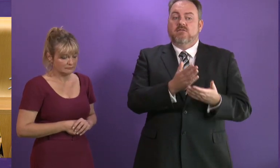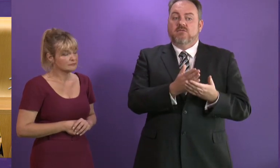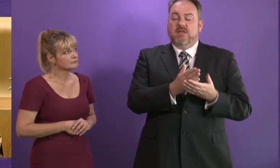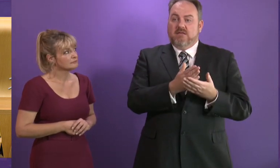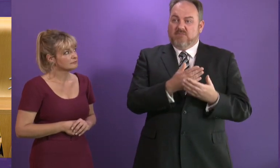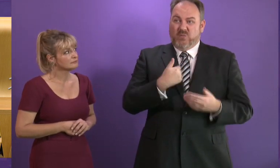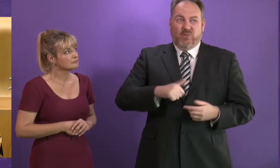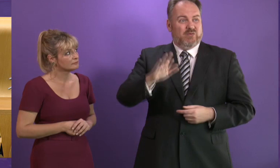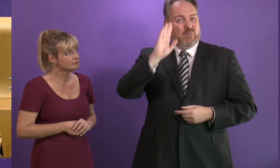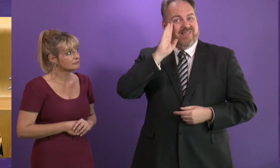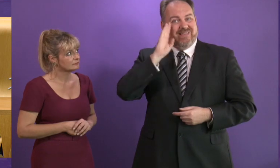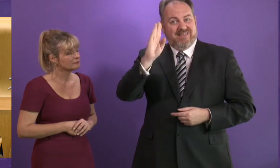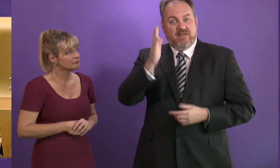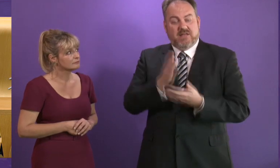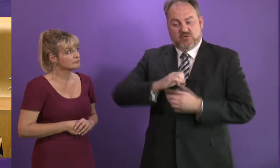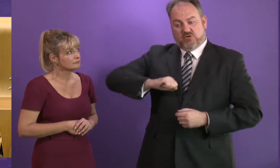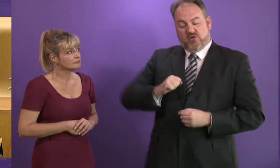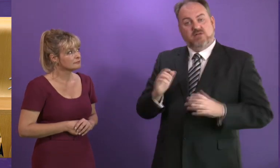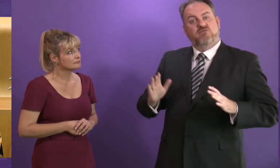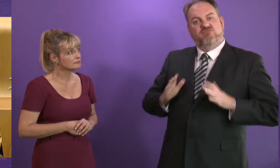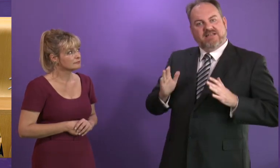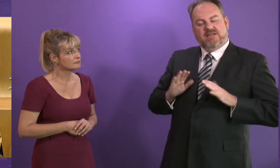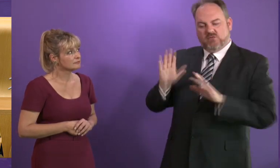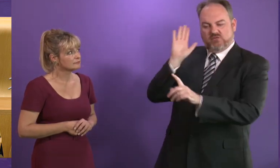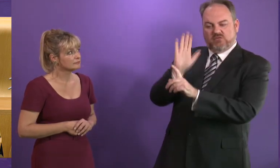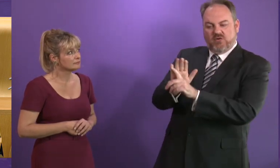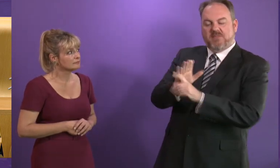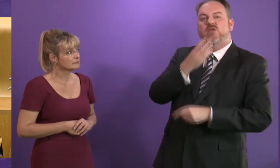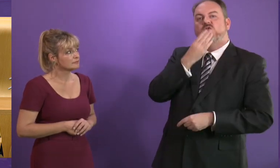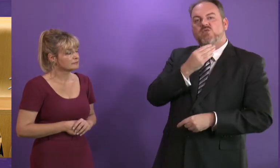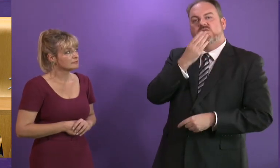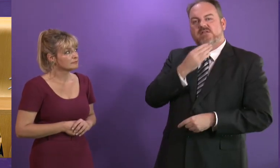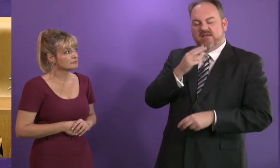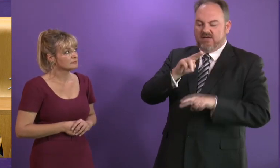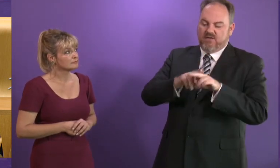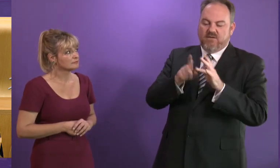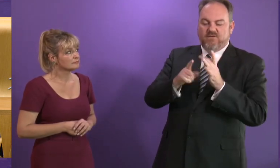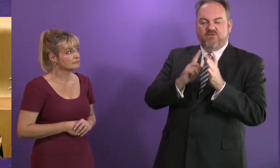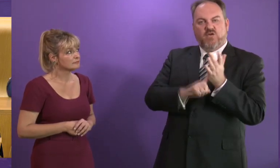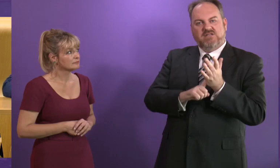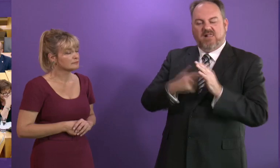ready to end its reliance on the lethal fossil fuel industry? The First Minister: